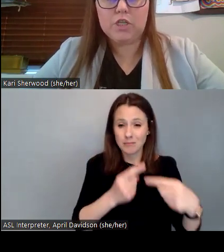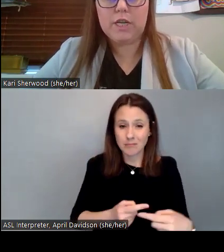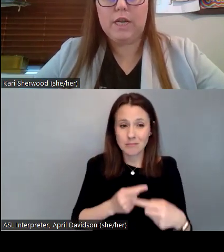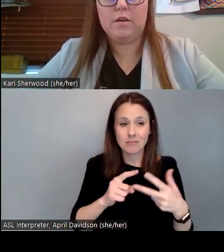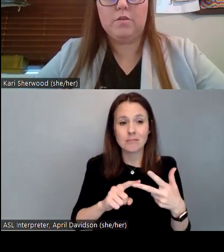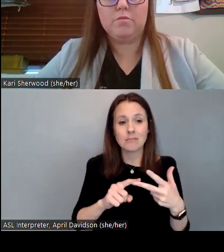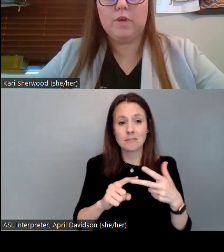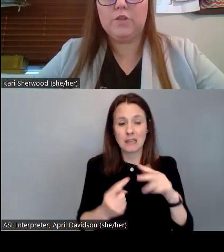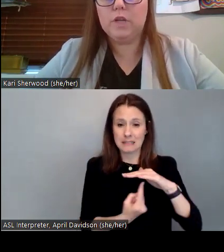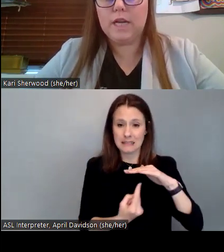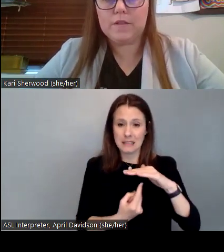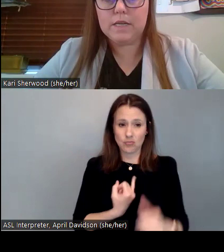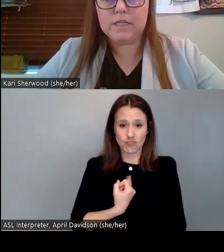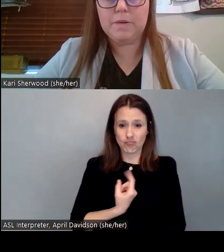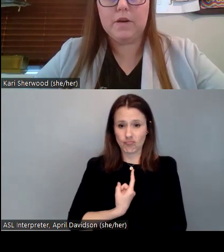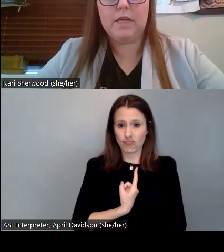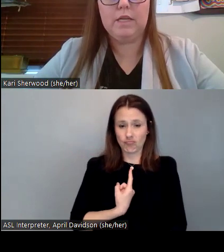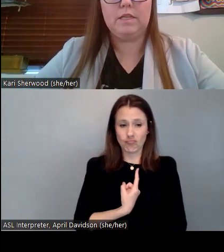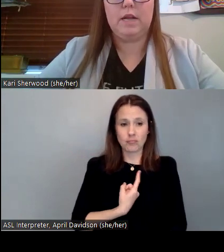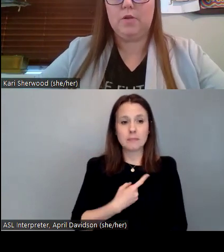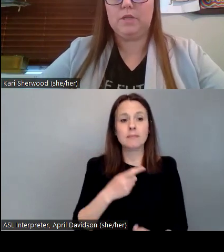camouflaging, racial and ethnic disparities, and health